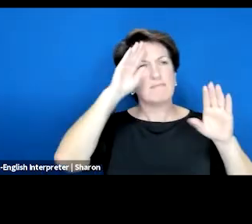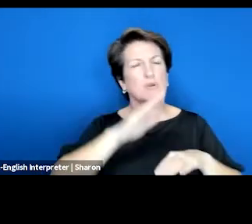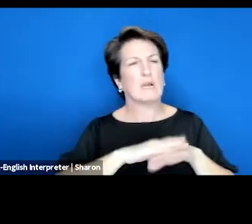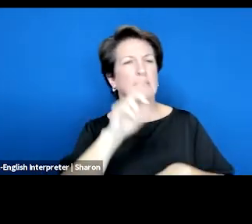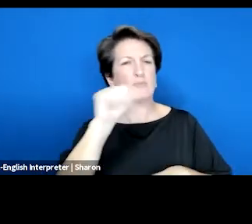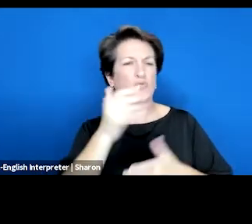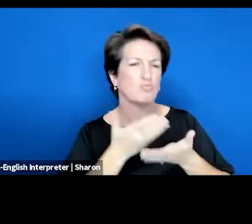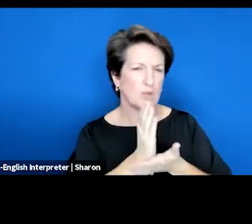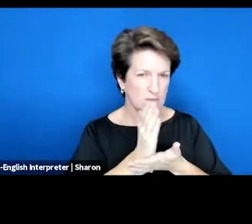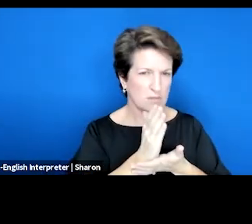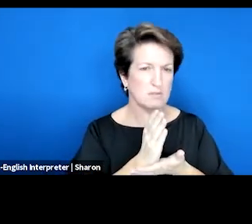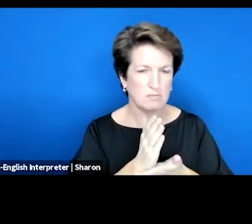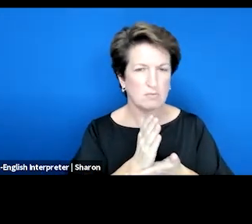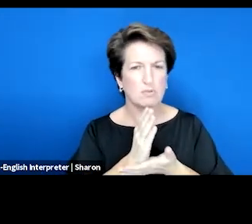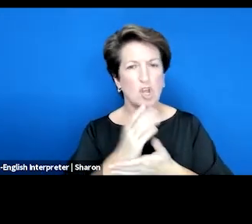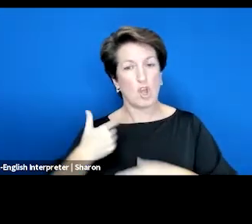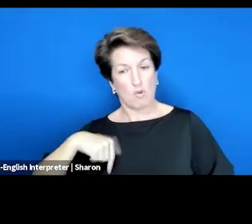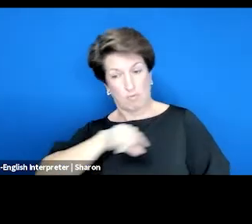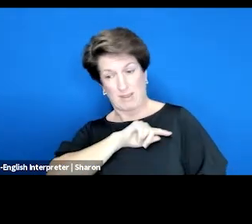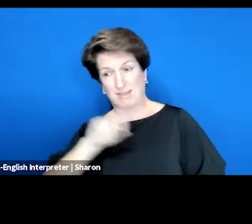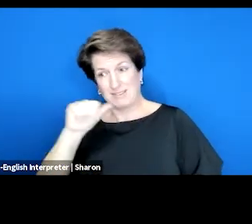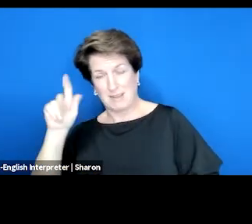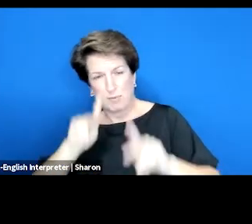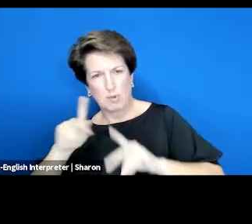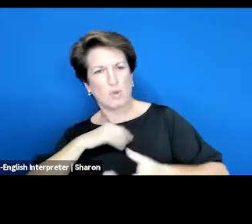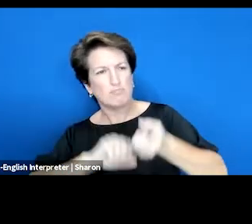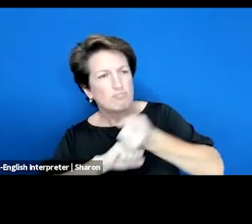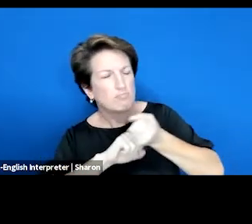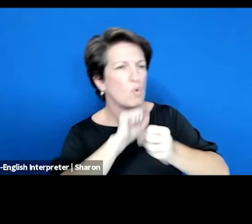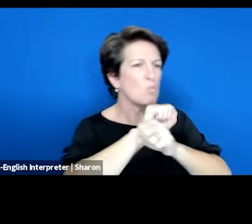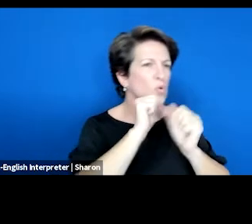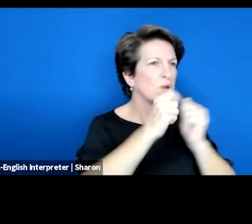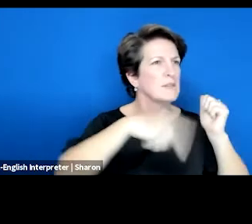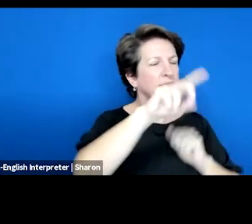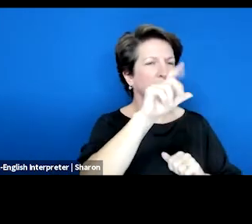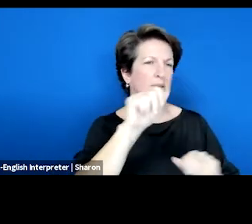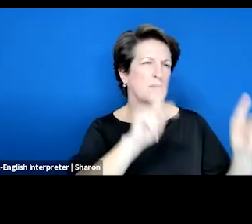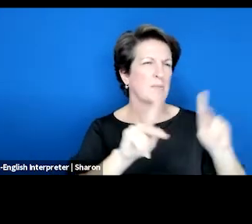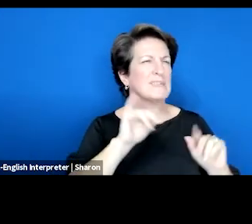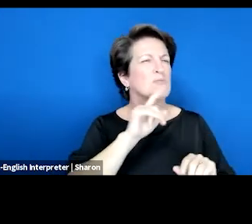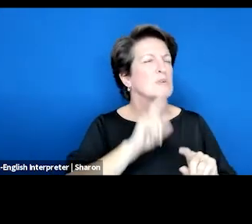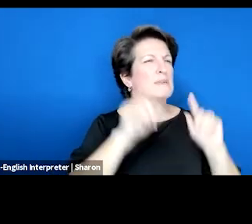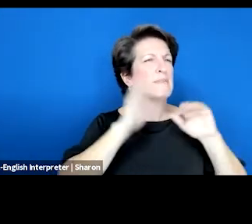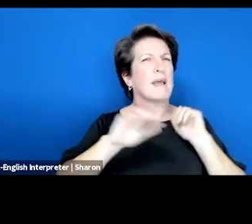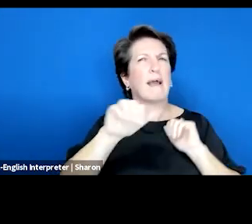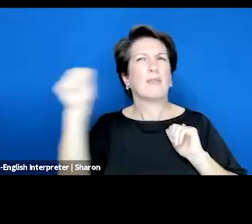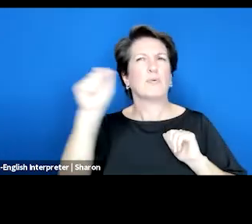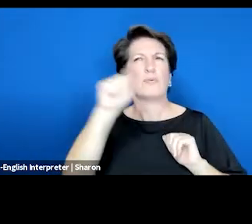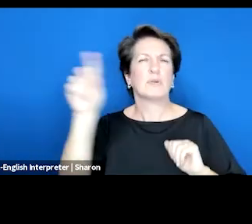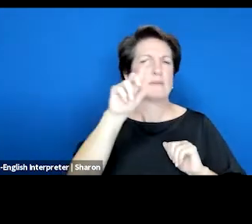Toronto, where we were, where a lot of the work around the accessibility cluster